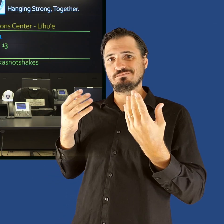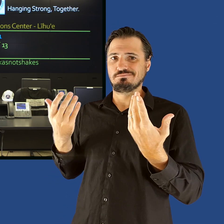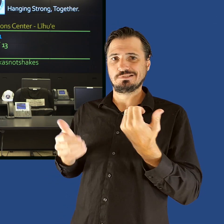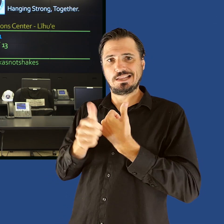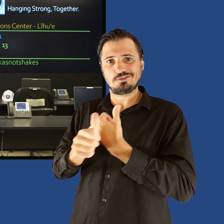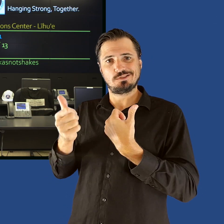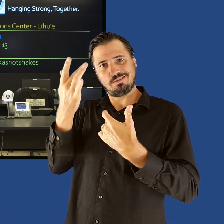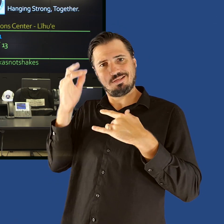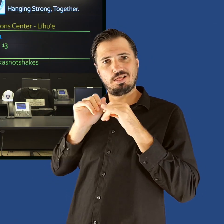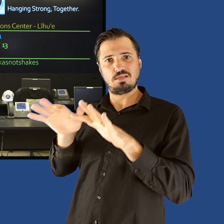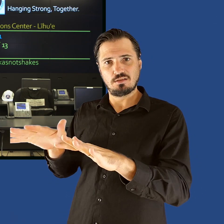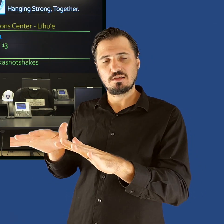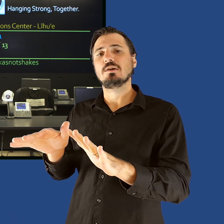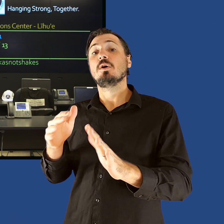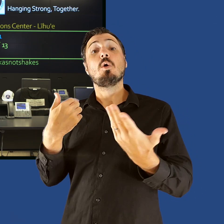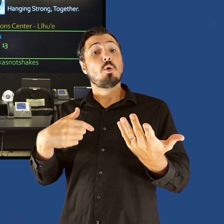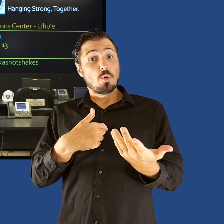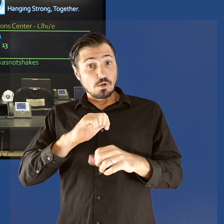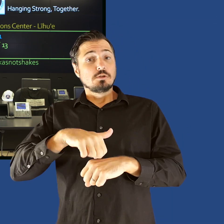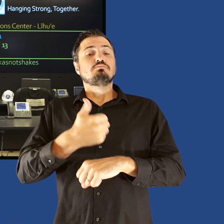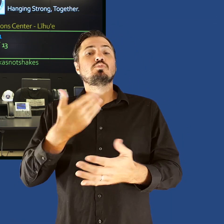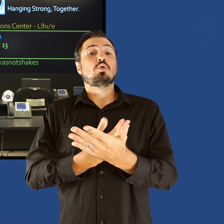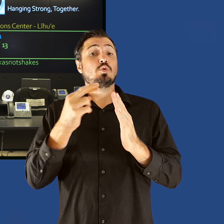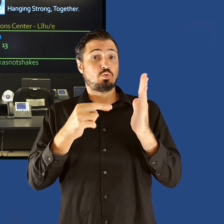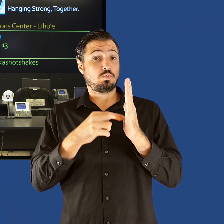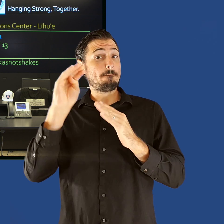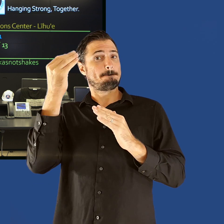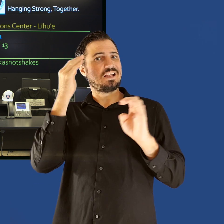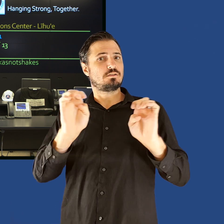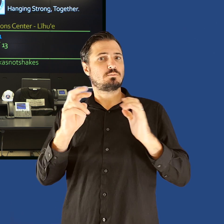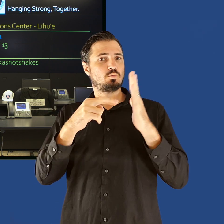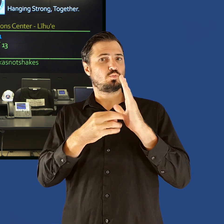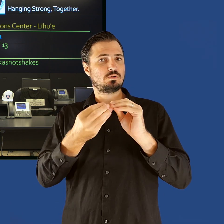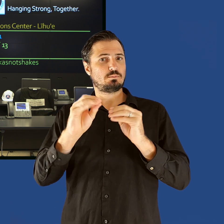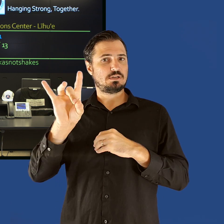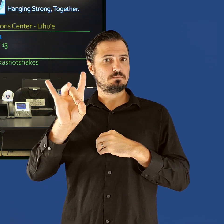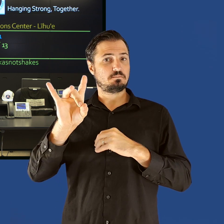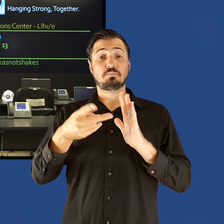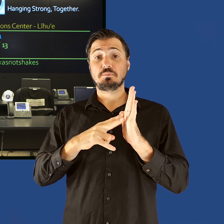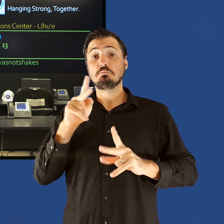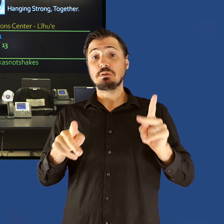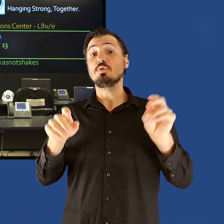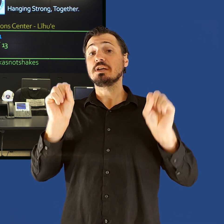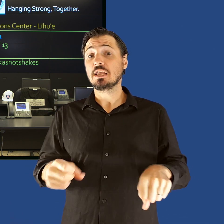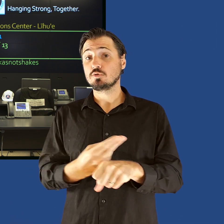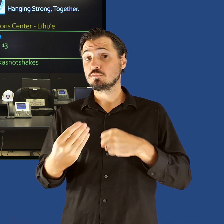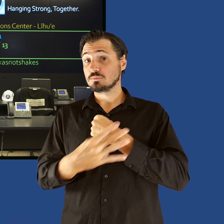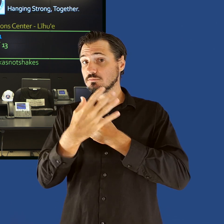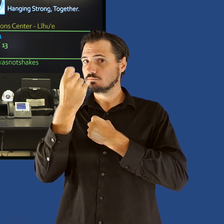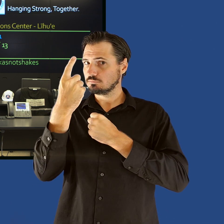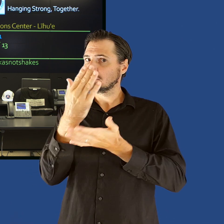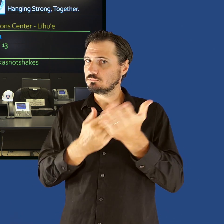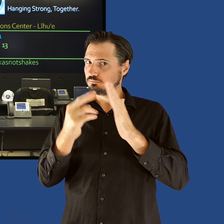As a result, we created Mayor’s Emergency Rule #8, which allows people to use the beach under the following restrictions: